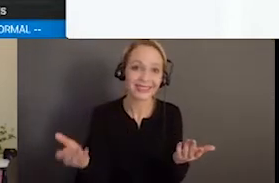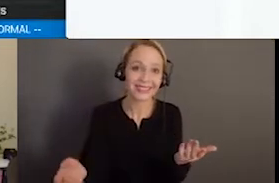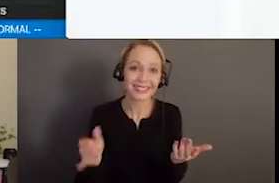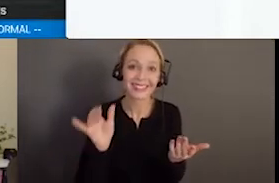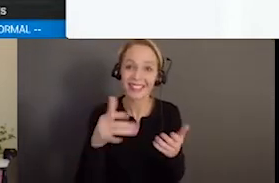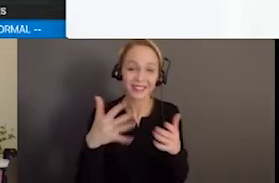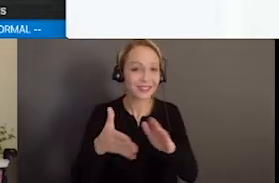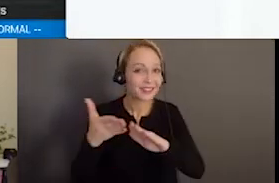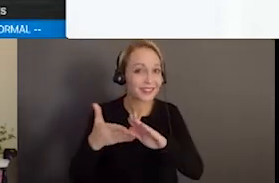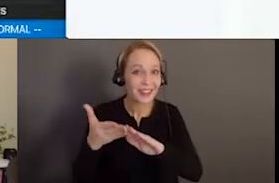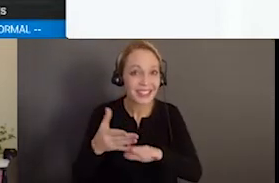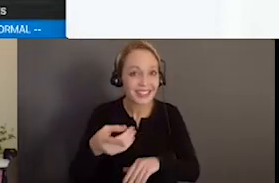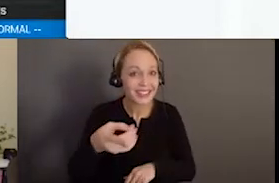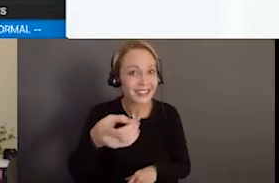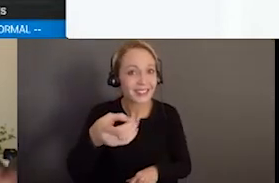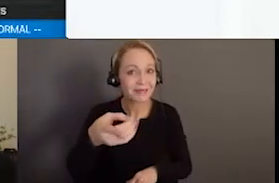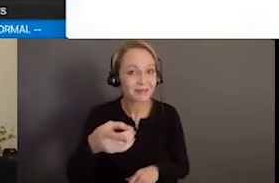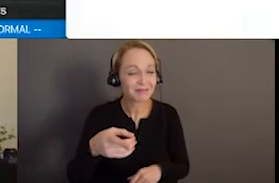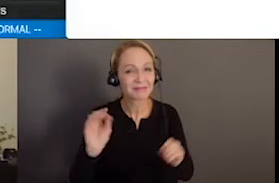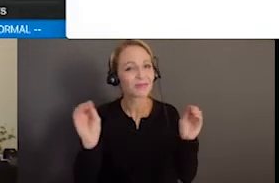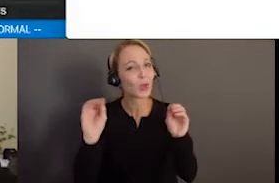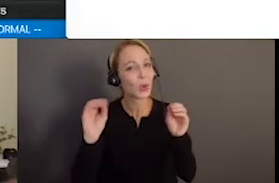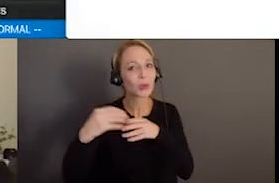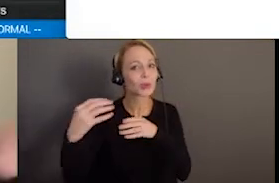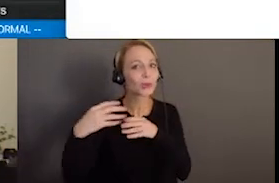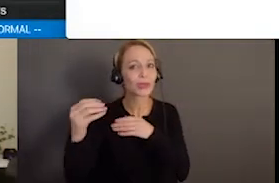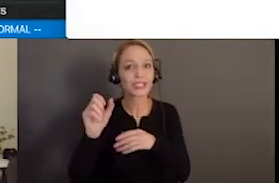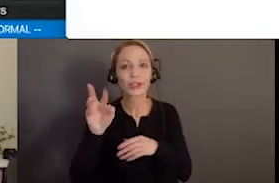THAT IS RUNNING, NO EXTERNAL SERVERS, NOTHING OF THAT.